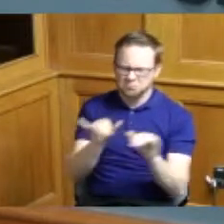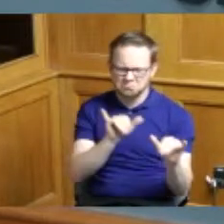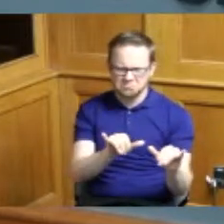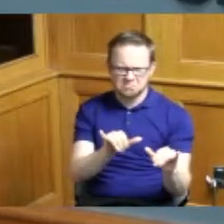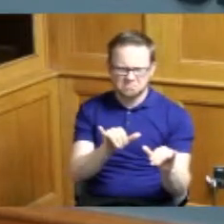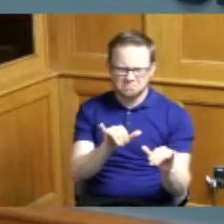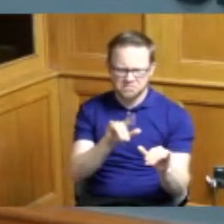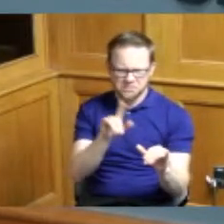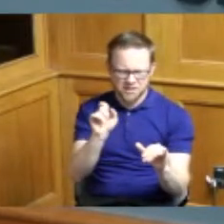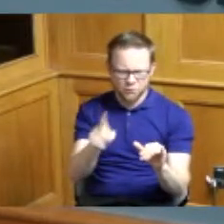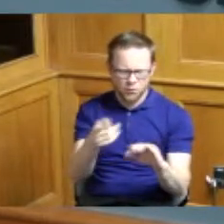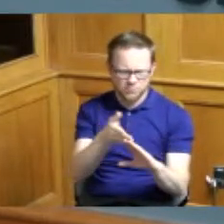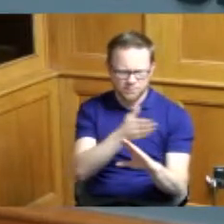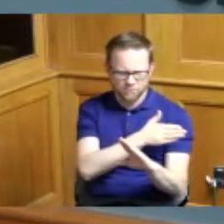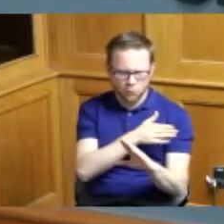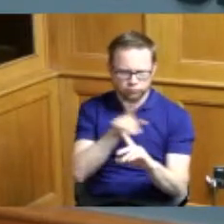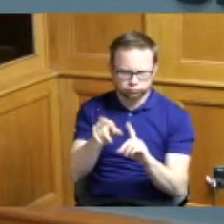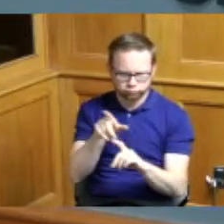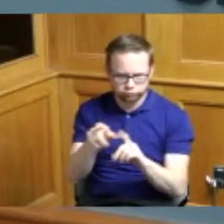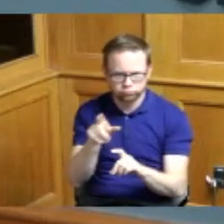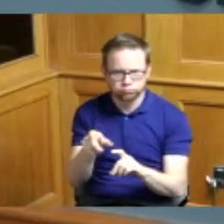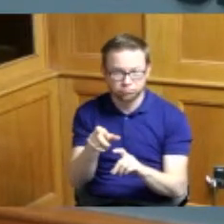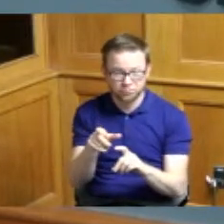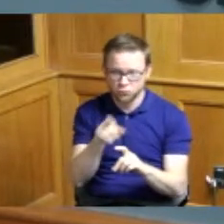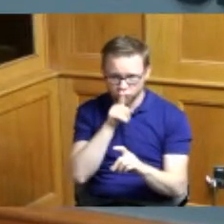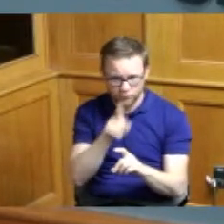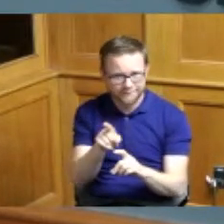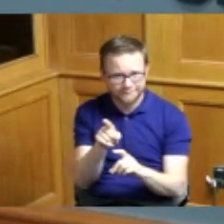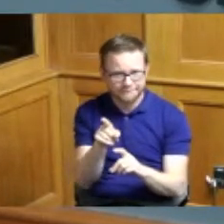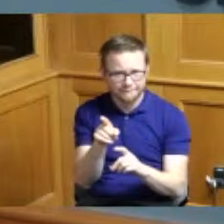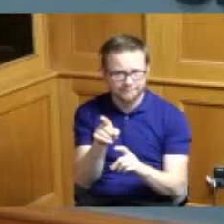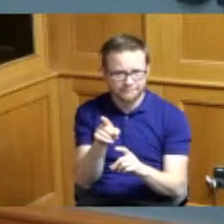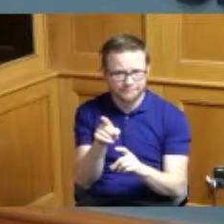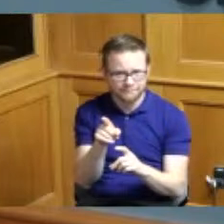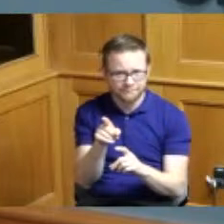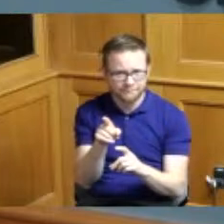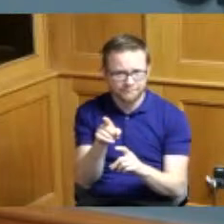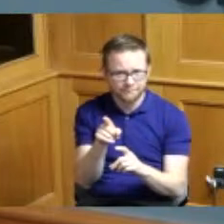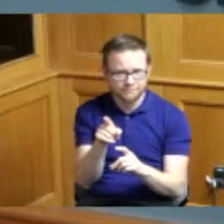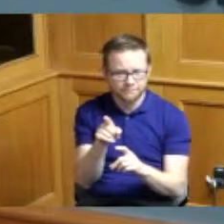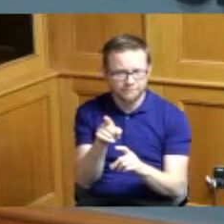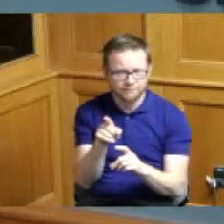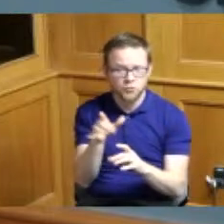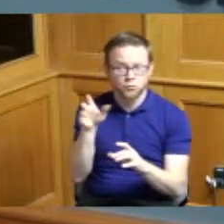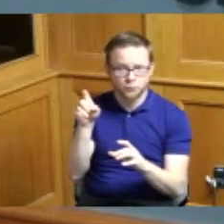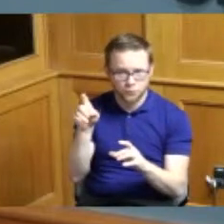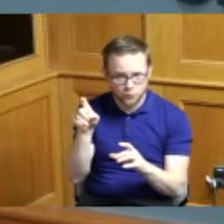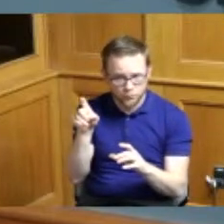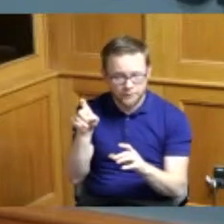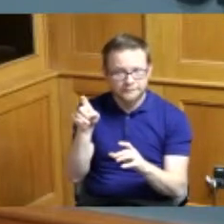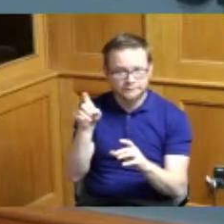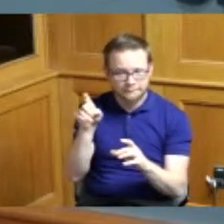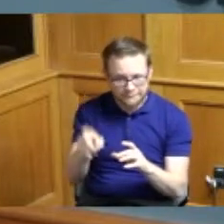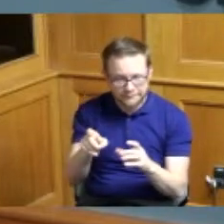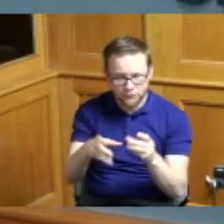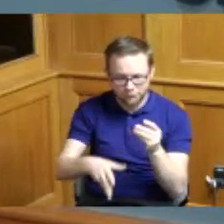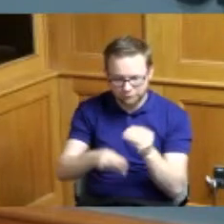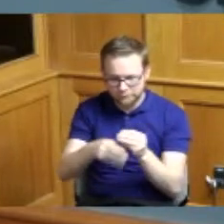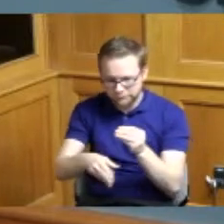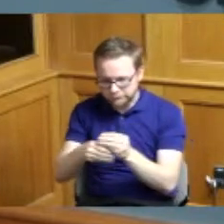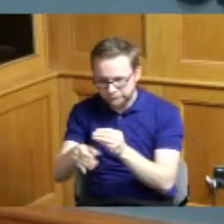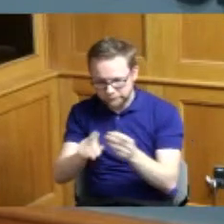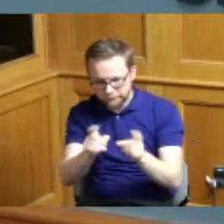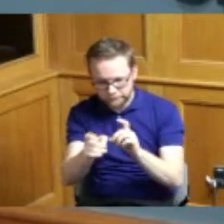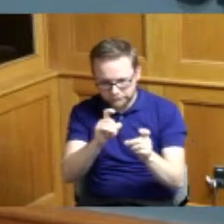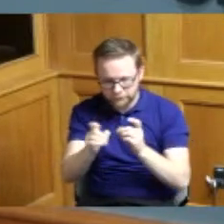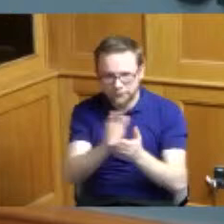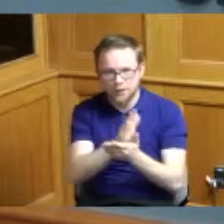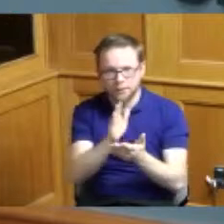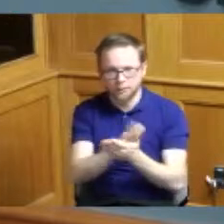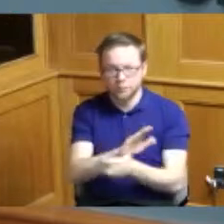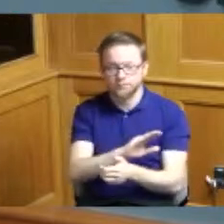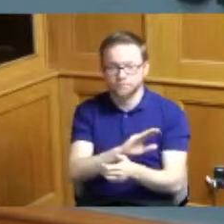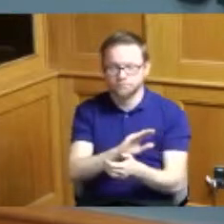to see if we were able to get some of these things in this document number one Mr administrator